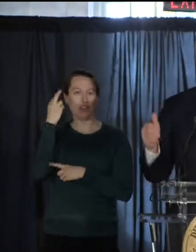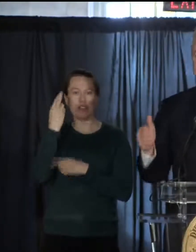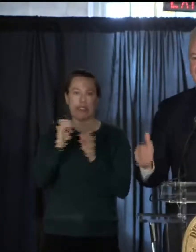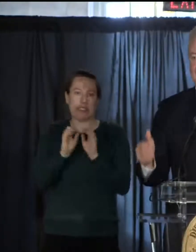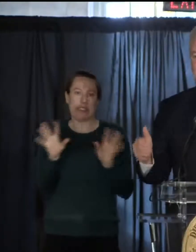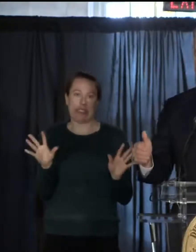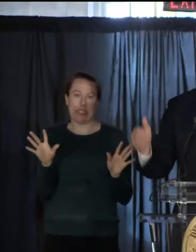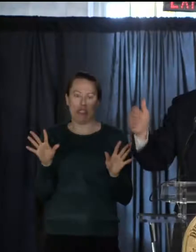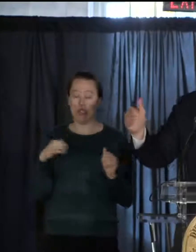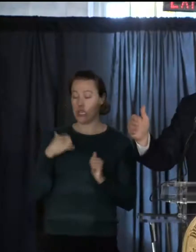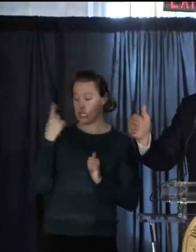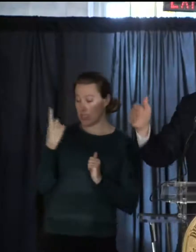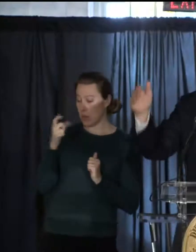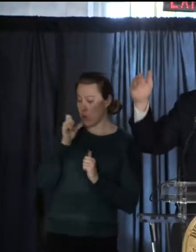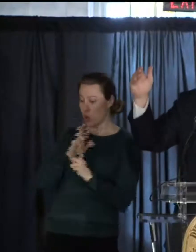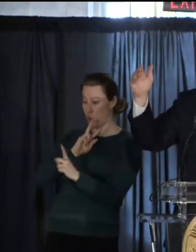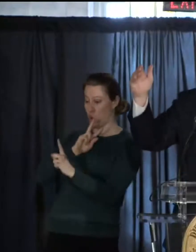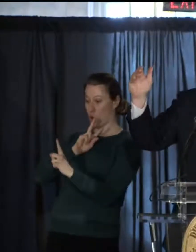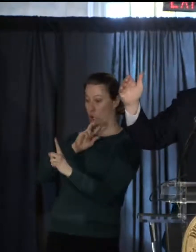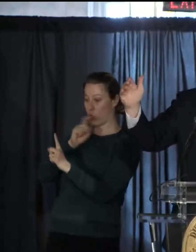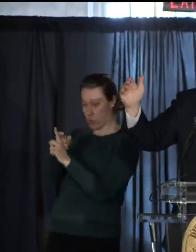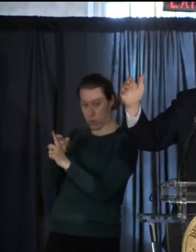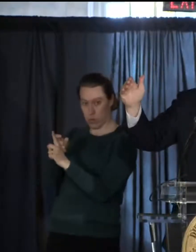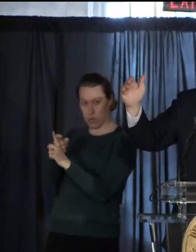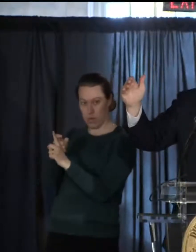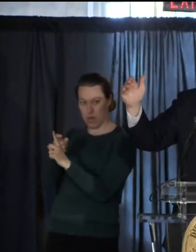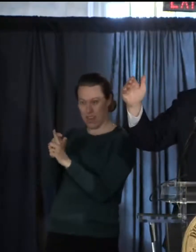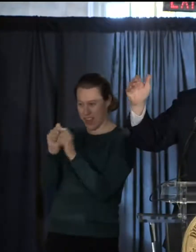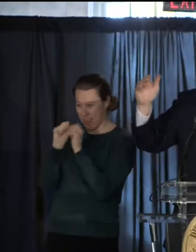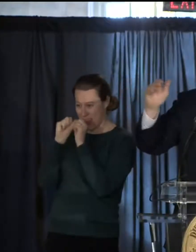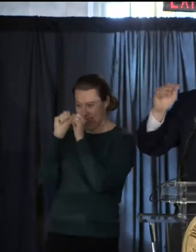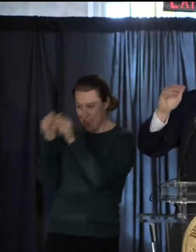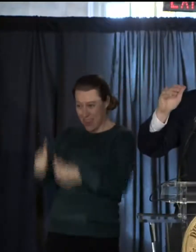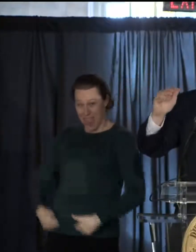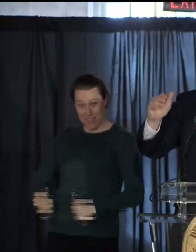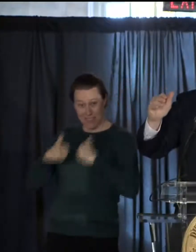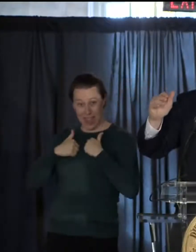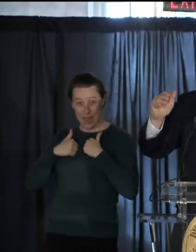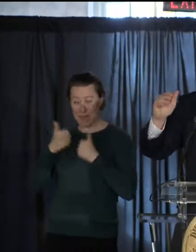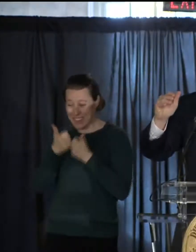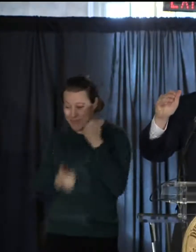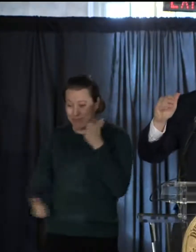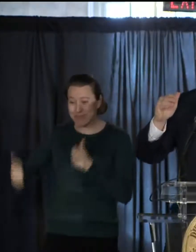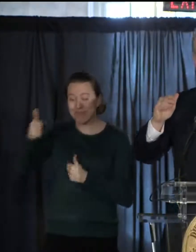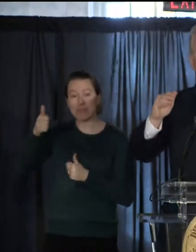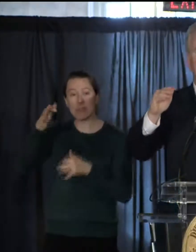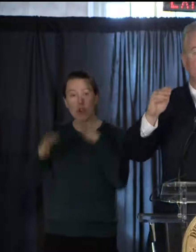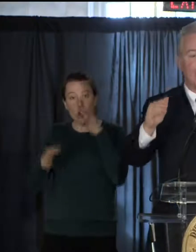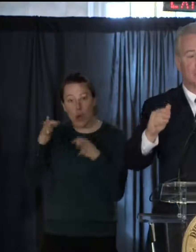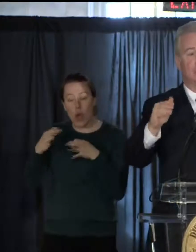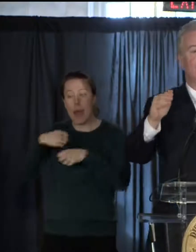HAVE A LIFETIME APPOINTMENT TO THE HIGHEST COURT IN THE LAND AND MAKE DECISIONS THAT WILL INFLUENCE THE DIRECTION OF OUR